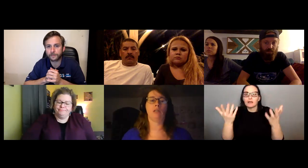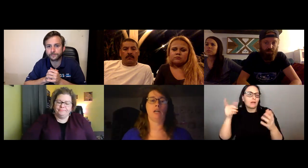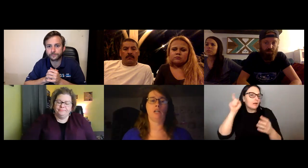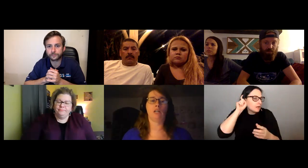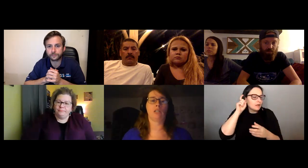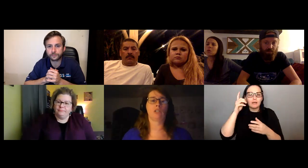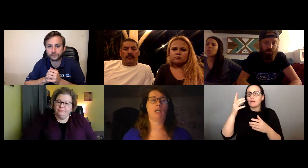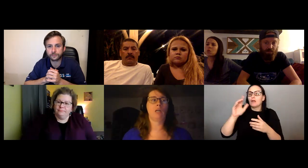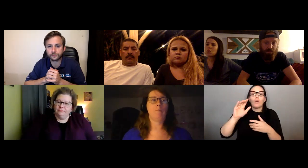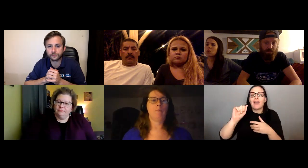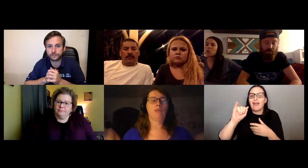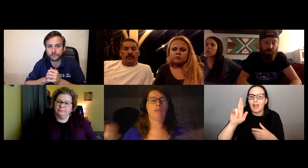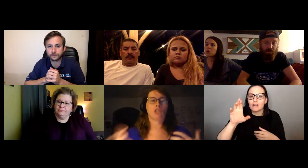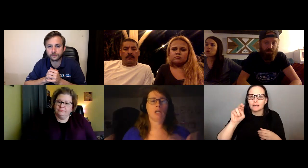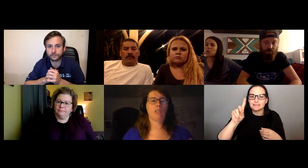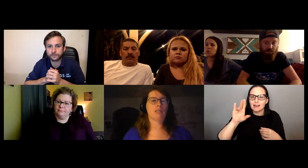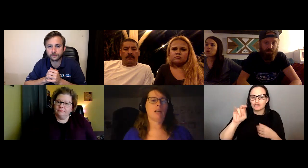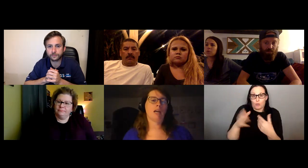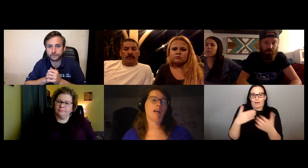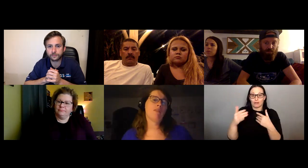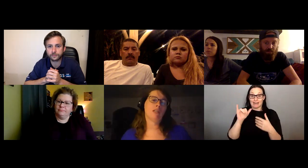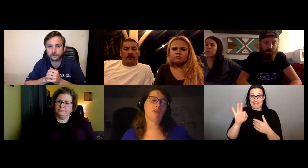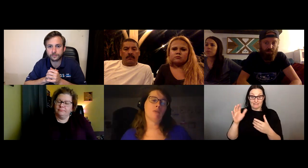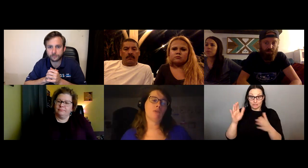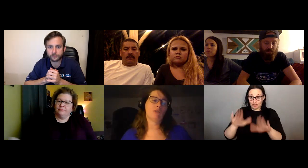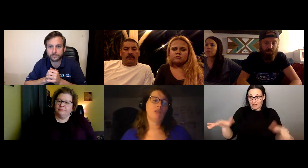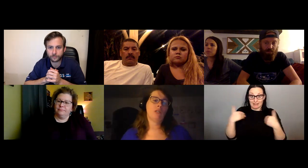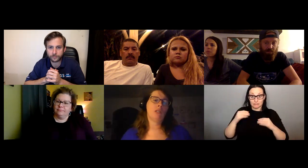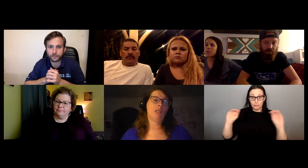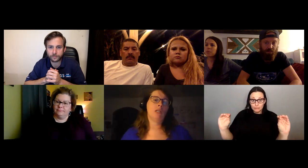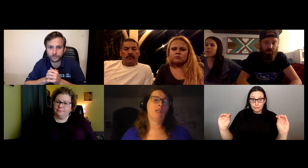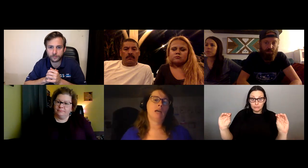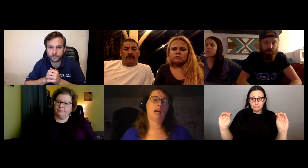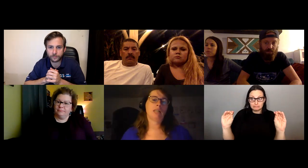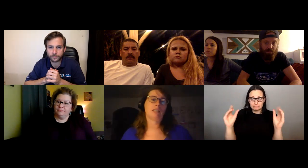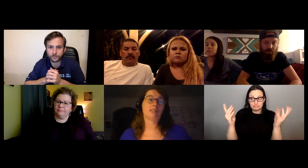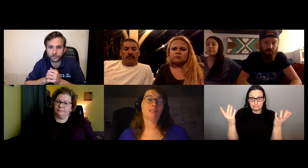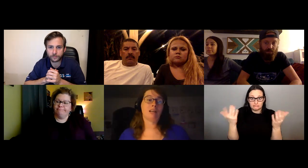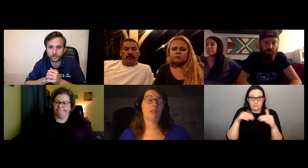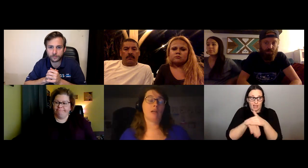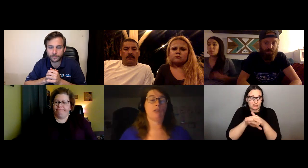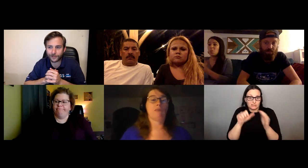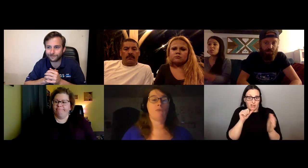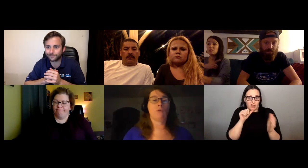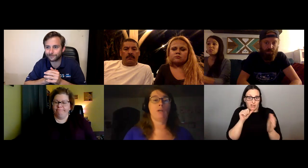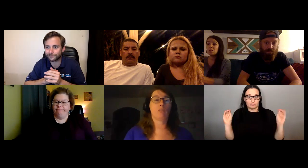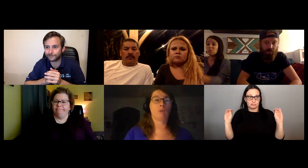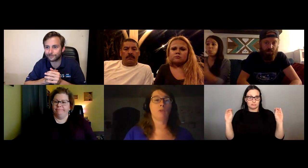conduction if the child does not have any of those then